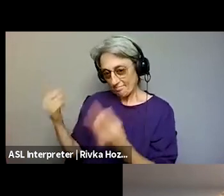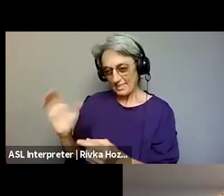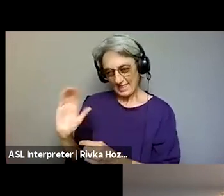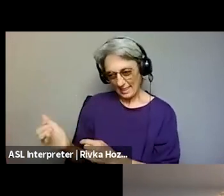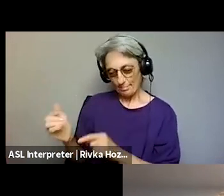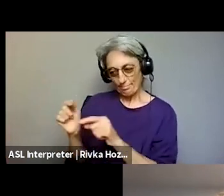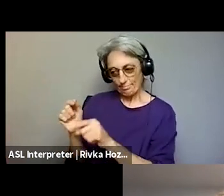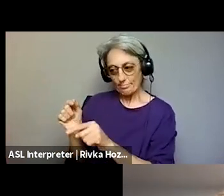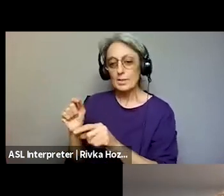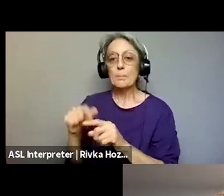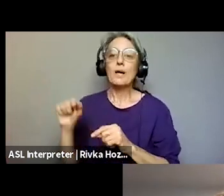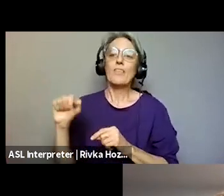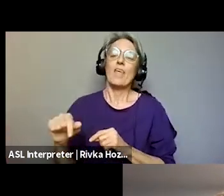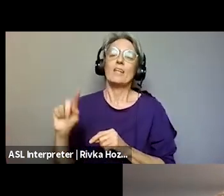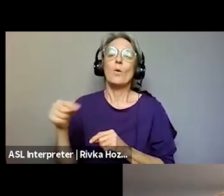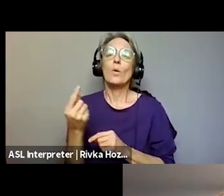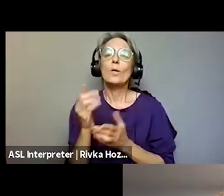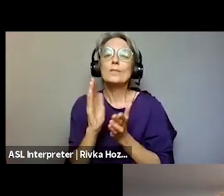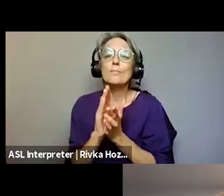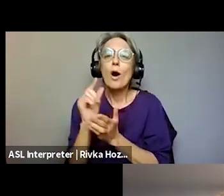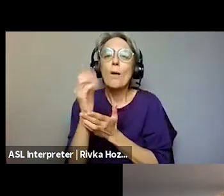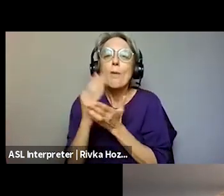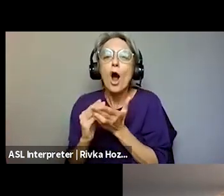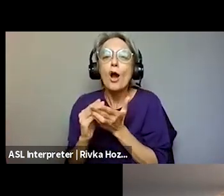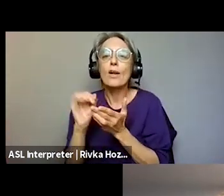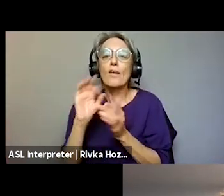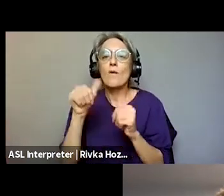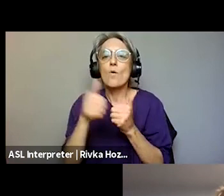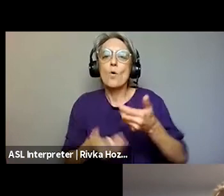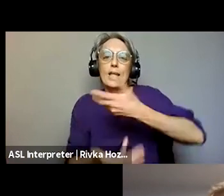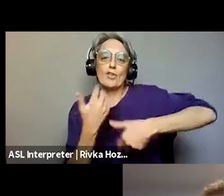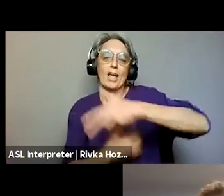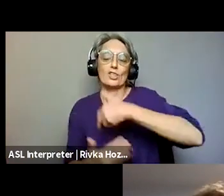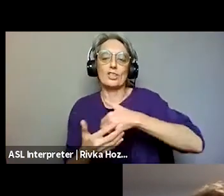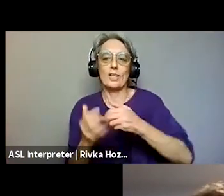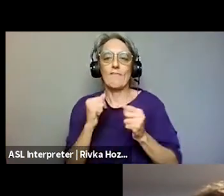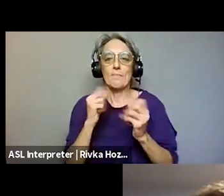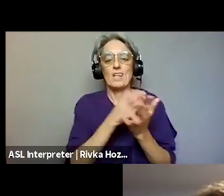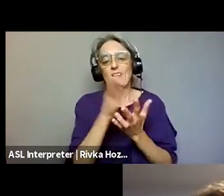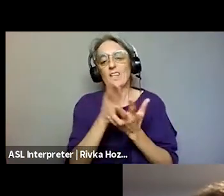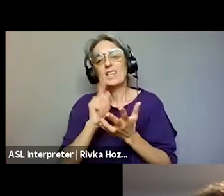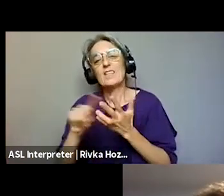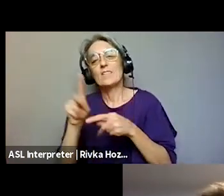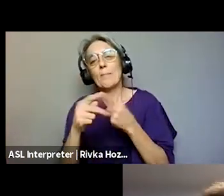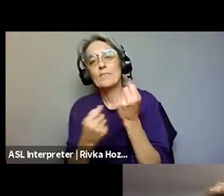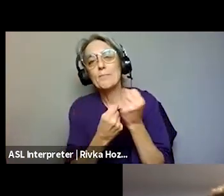a small piece of the interaction and there are so many other supports and services that are